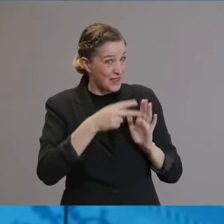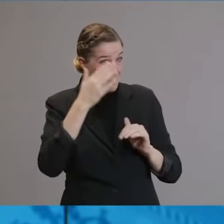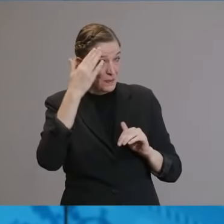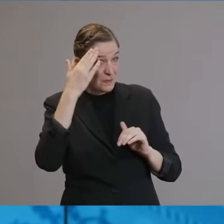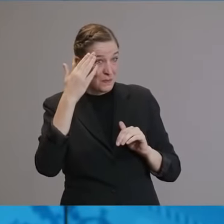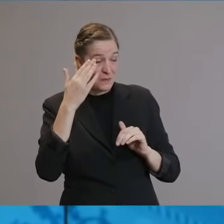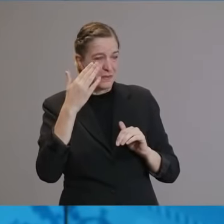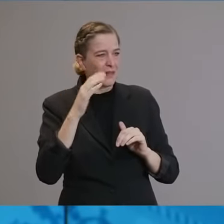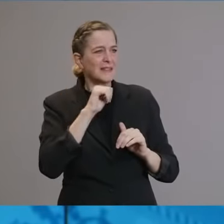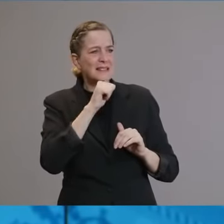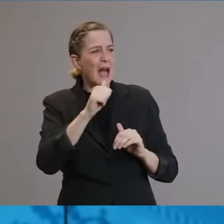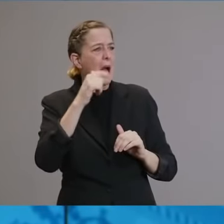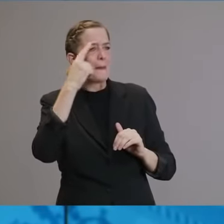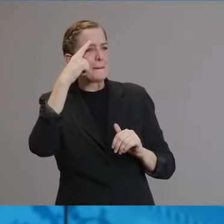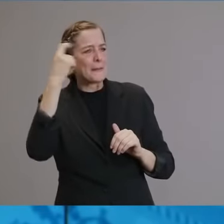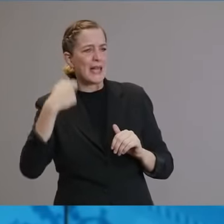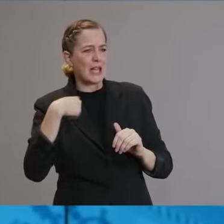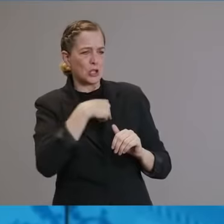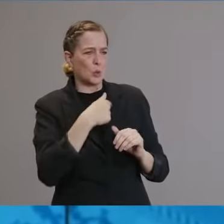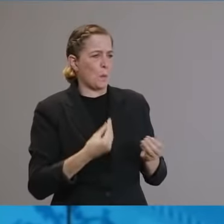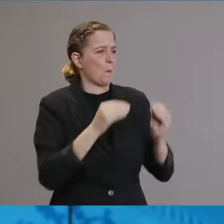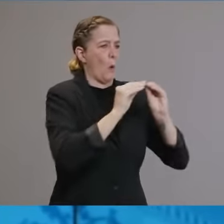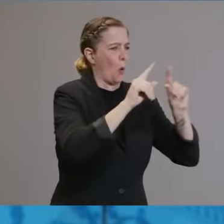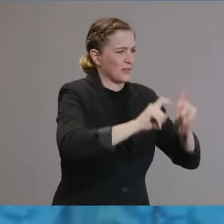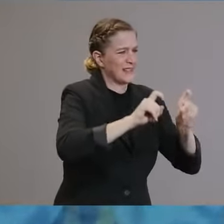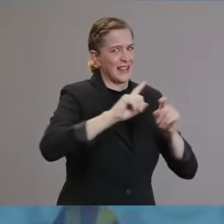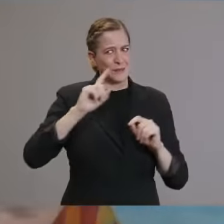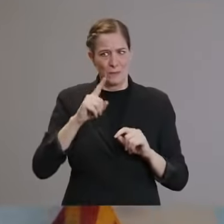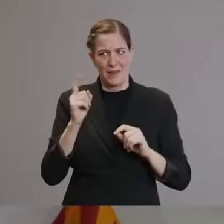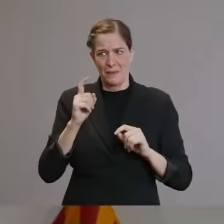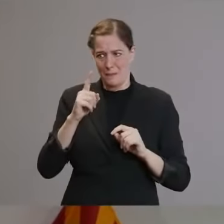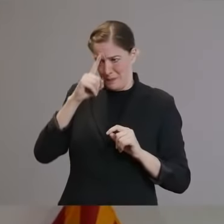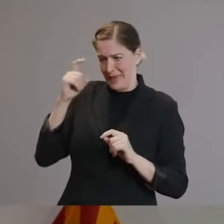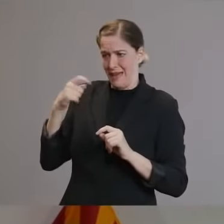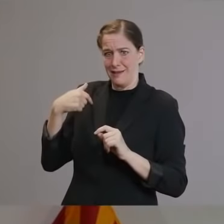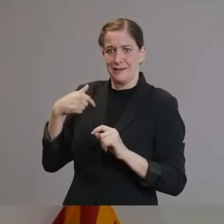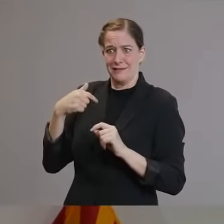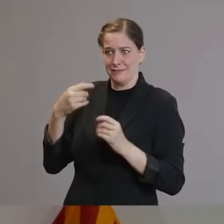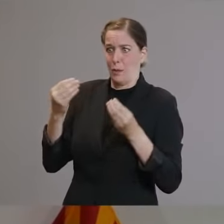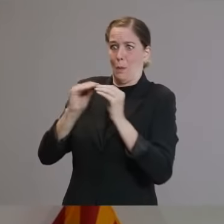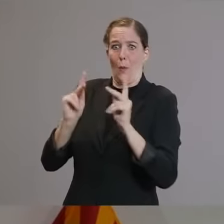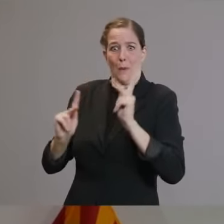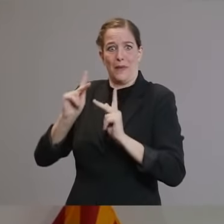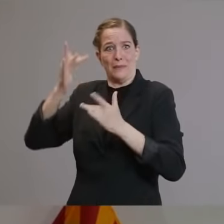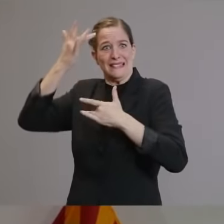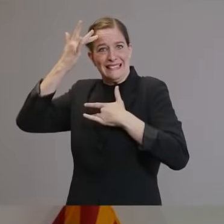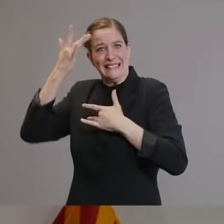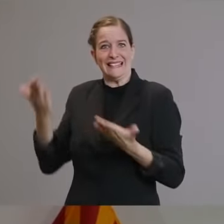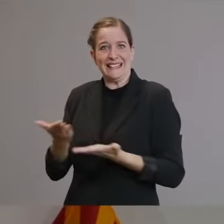DO YOU WANT TO TALK ABOUT THE INCREASE IN POSITIVITY? SO WE CONTINUE TO -- WE CONTINUE TO MONITOR.